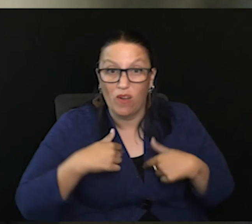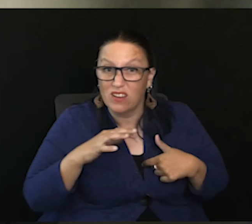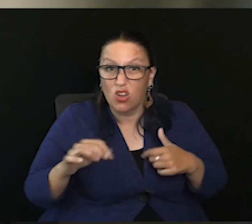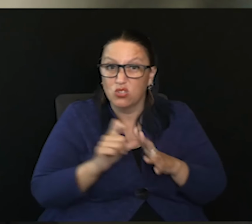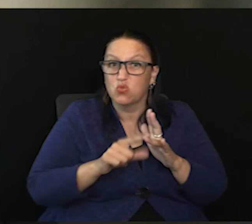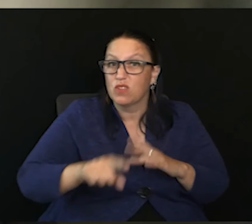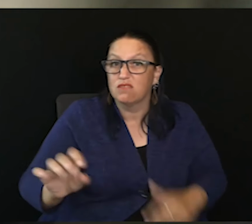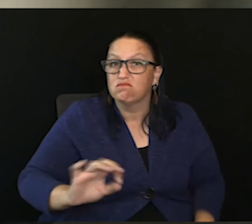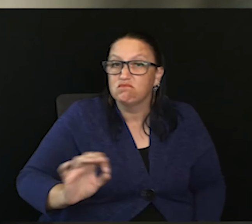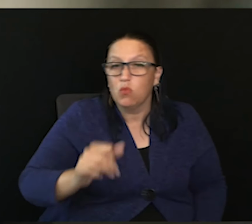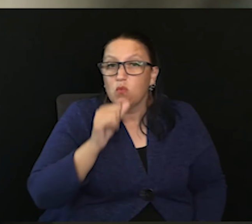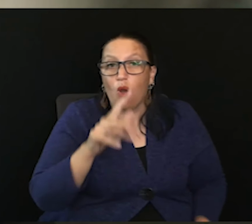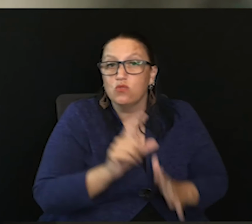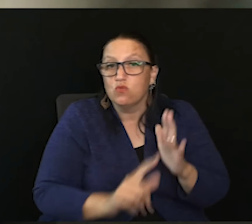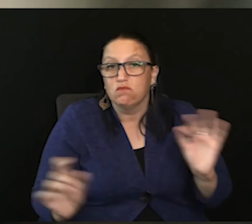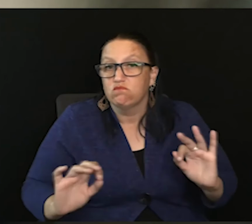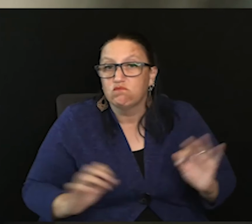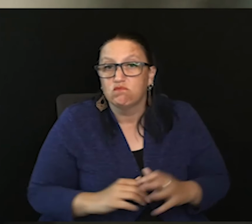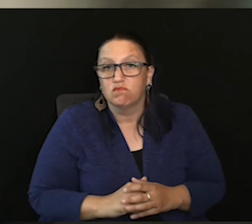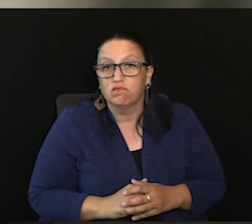It's not something we're doing. It's not something we're going to do.